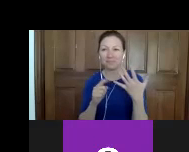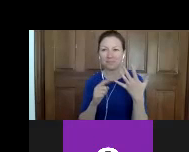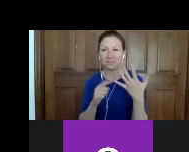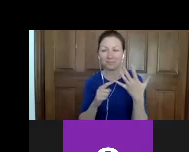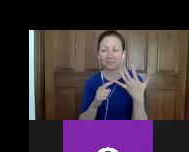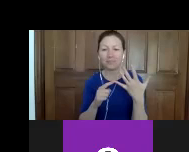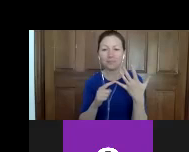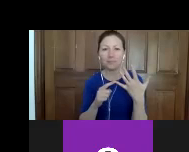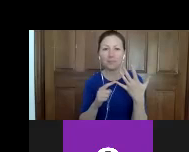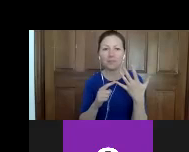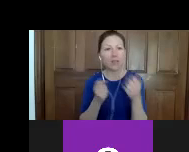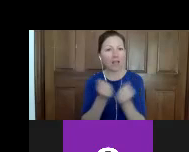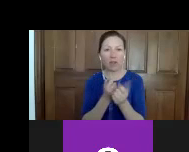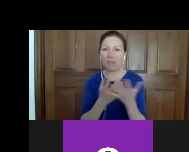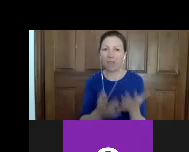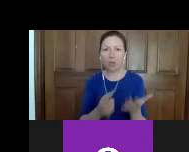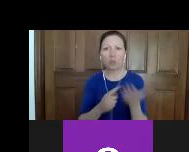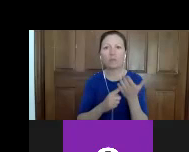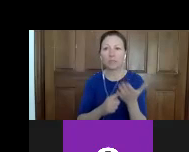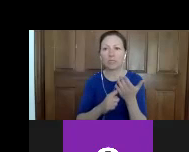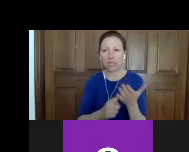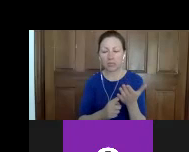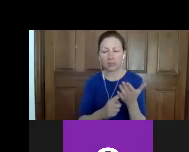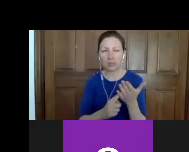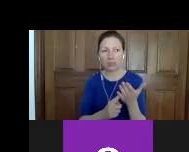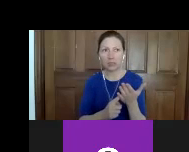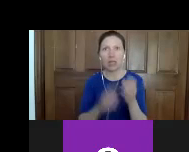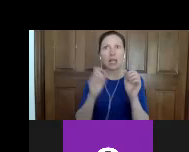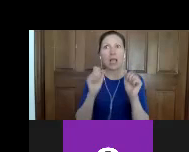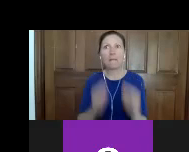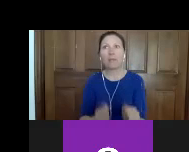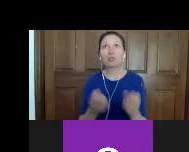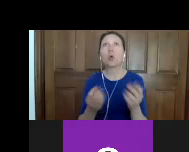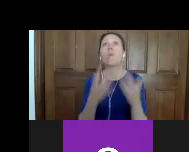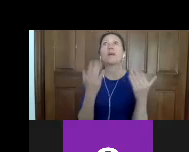talked about get much easier when you're using your network. So what do I mean by that? I